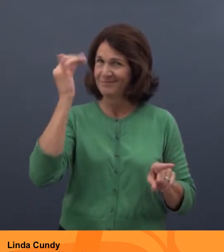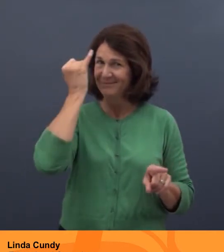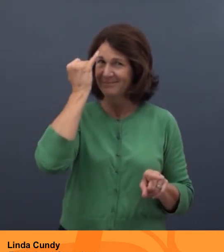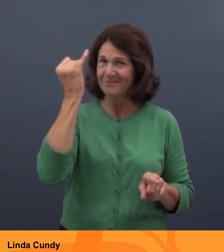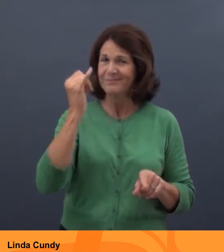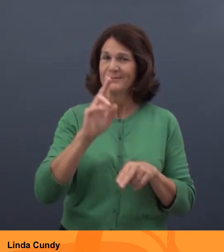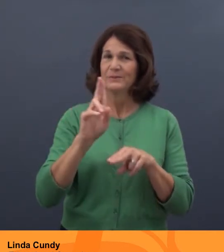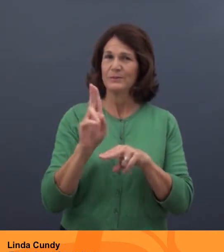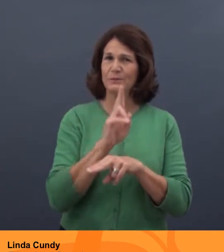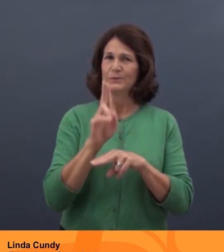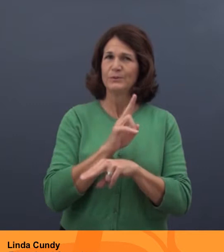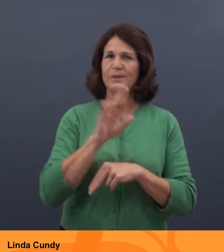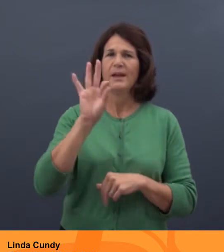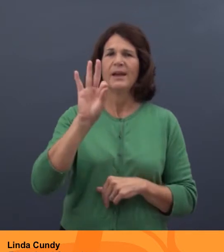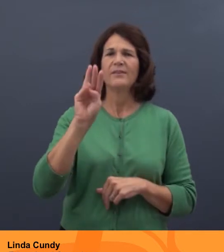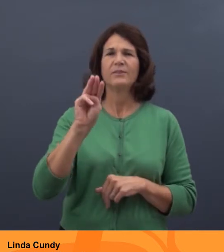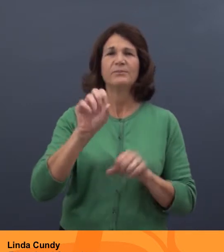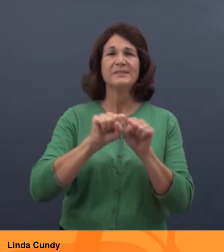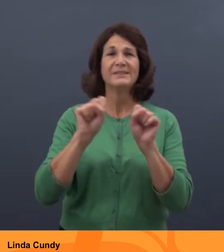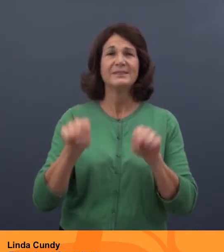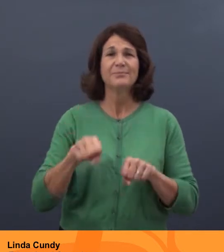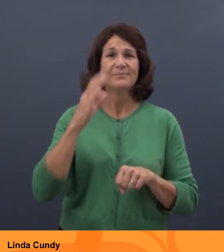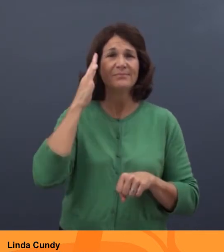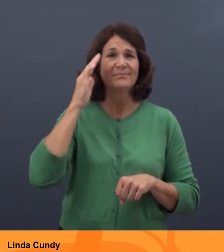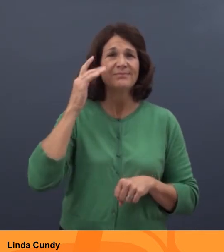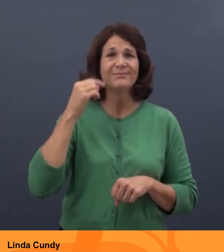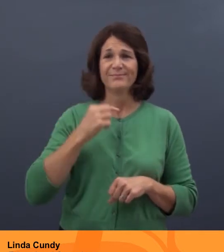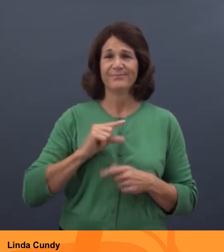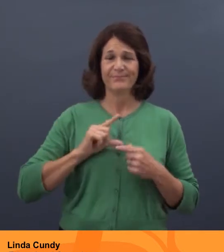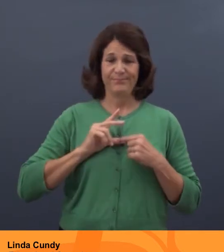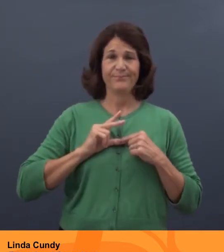a very unique way to use the FM system during group discussions.